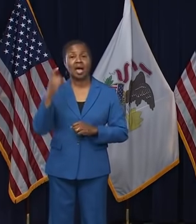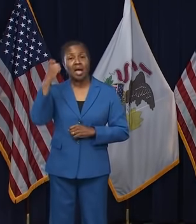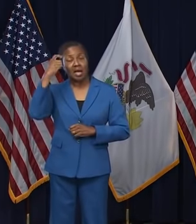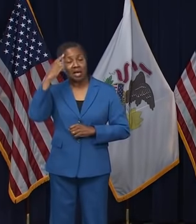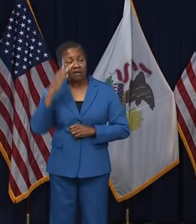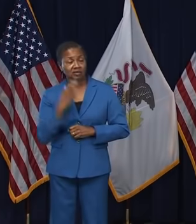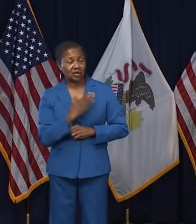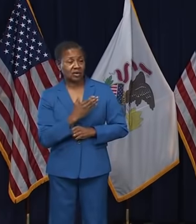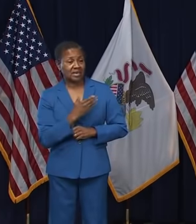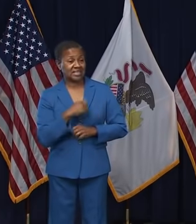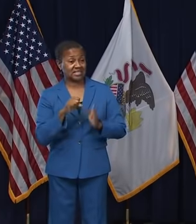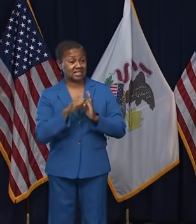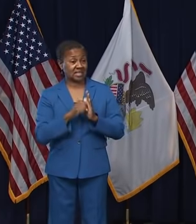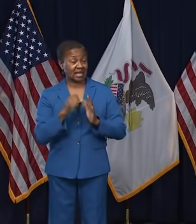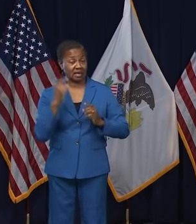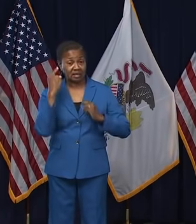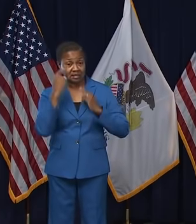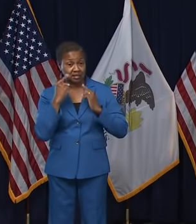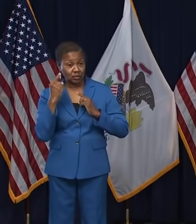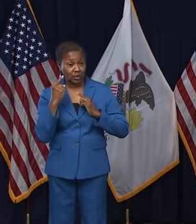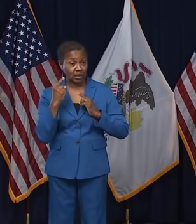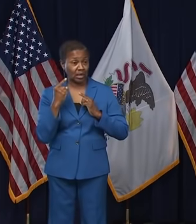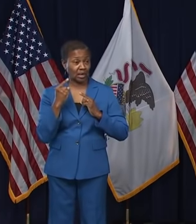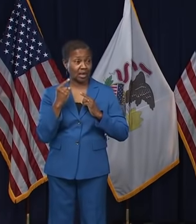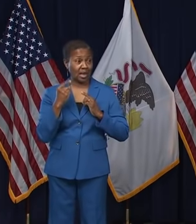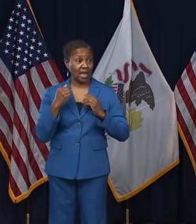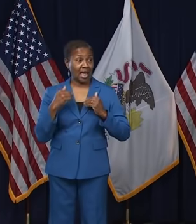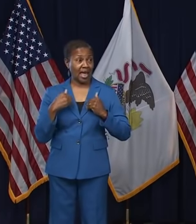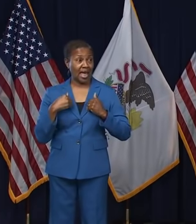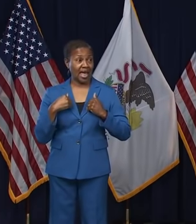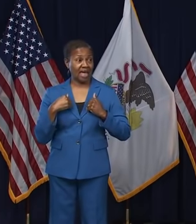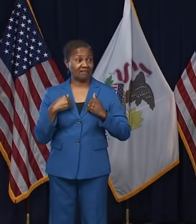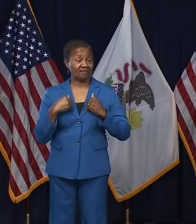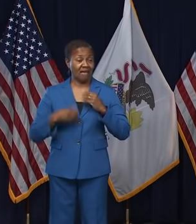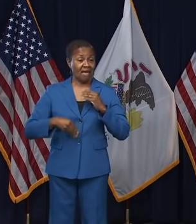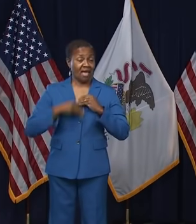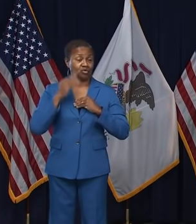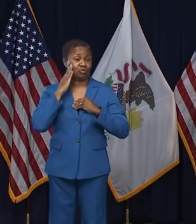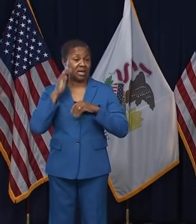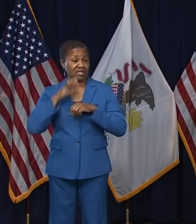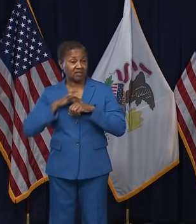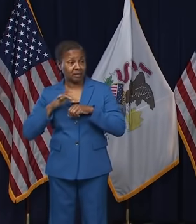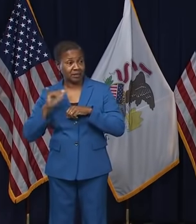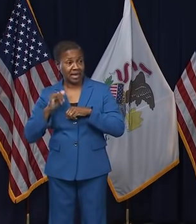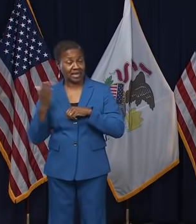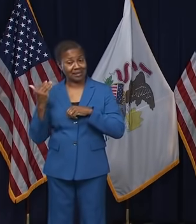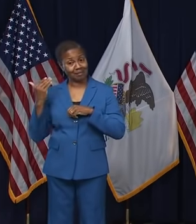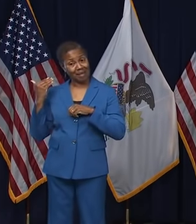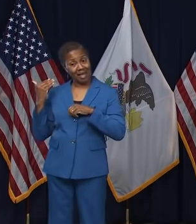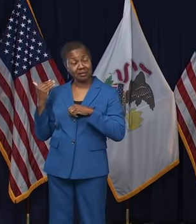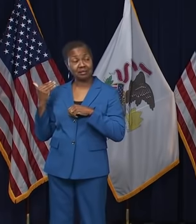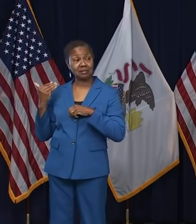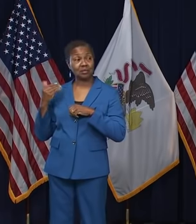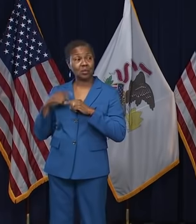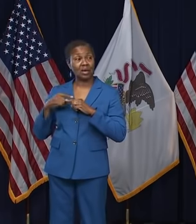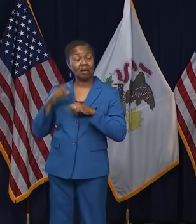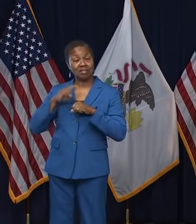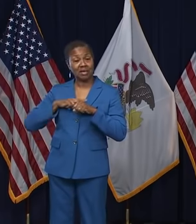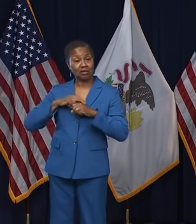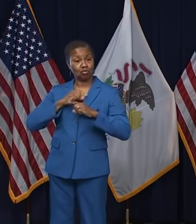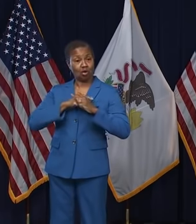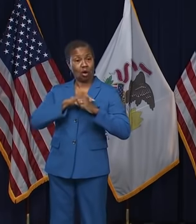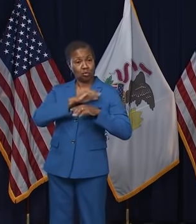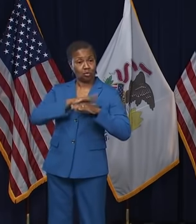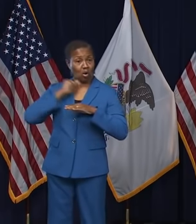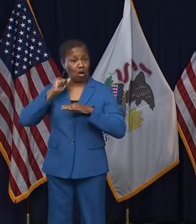you get one yet. Okay but- is.